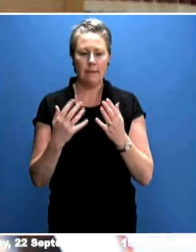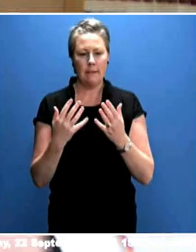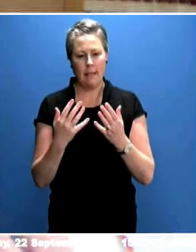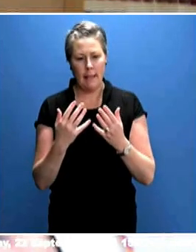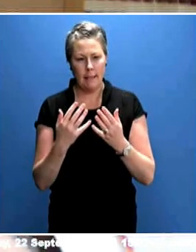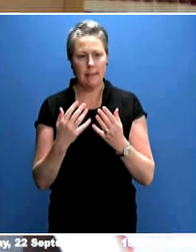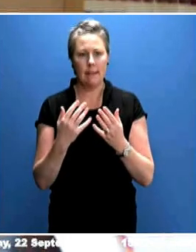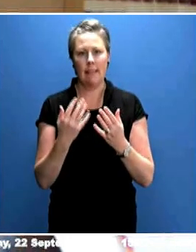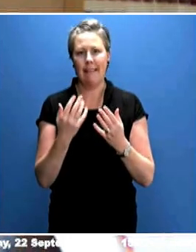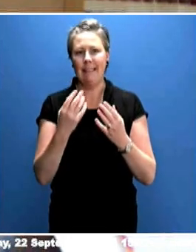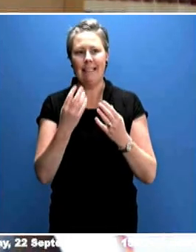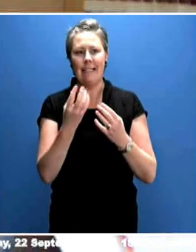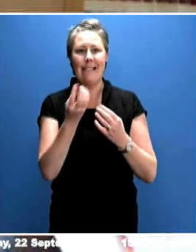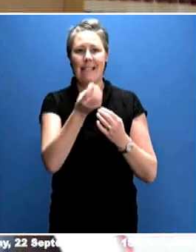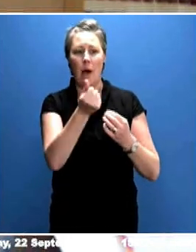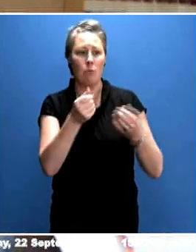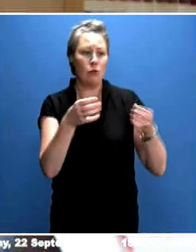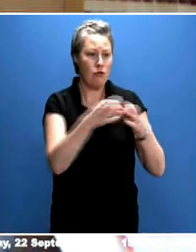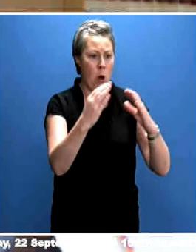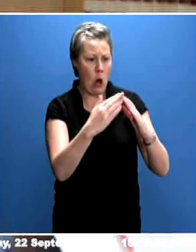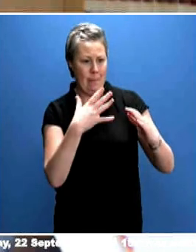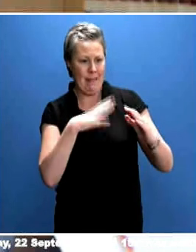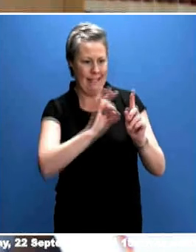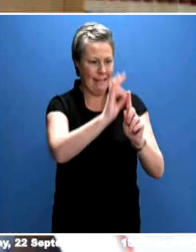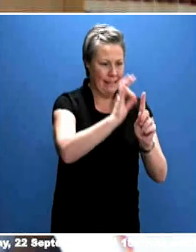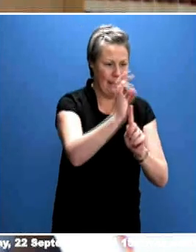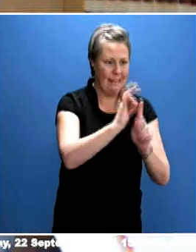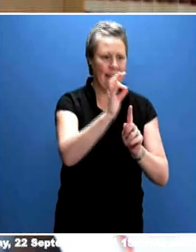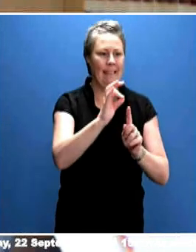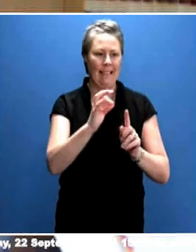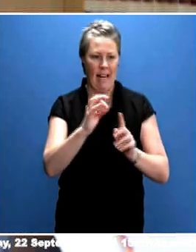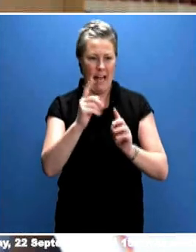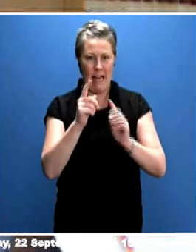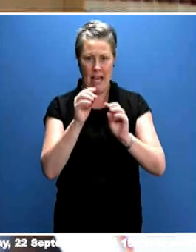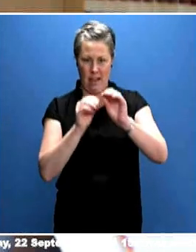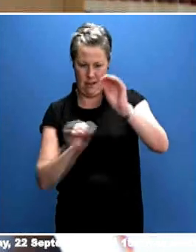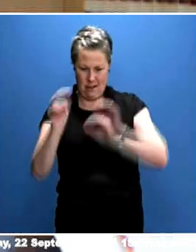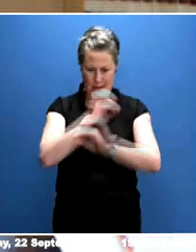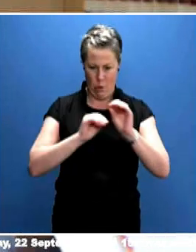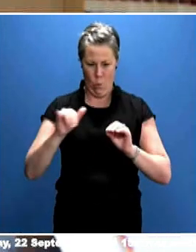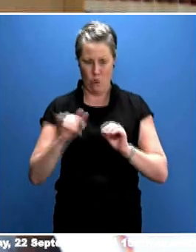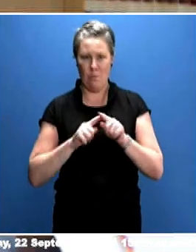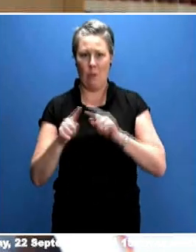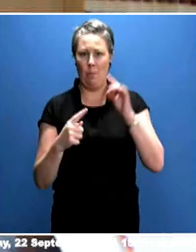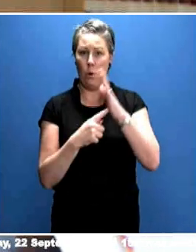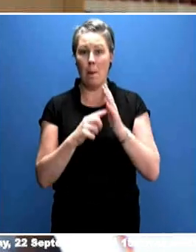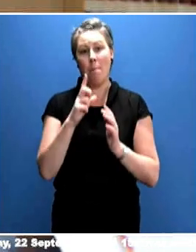that may need rebuild, but it is certainly, I think it's an important point that I shall take on note, as well. So, thank you.